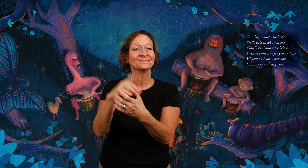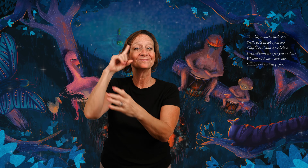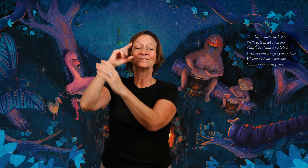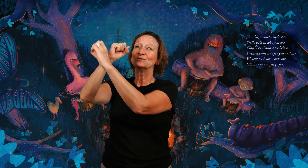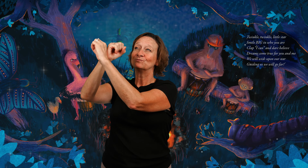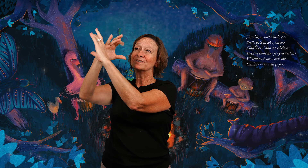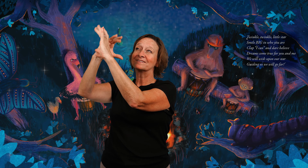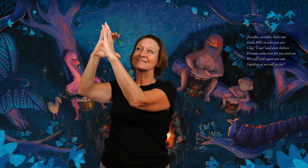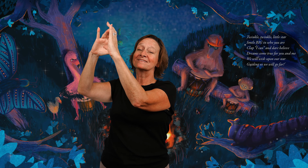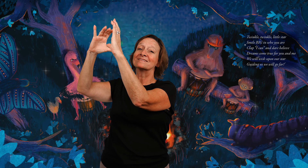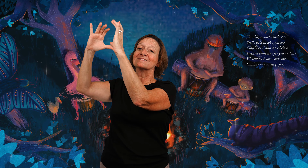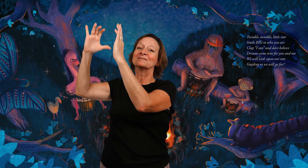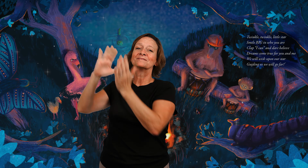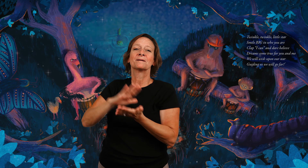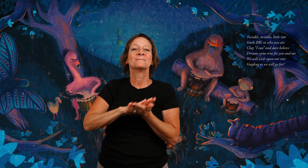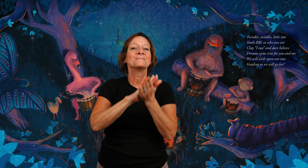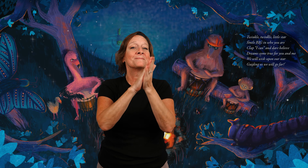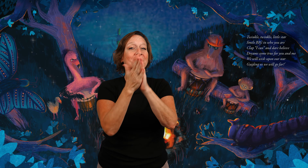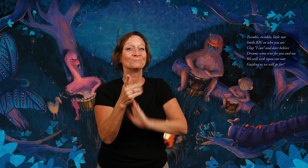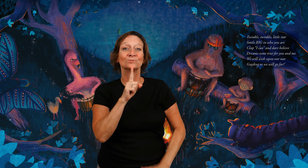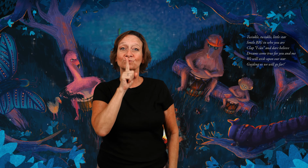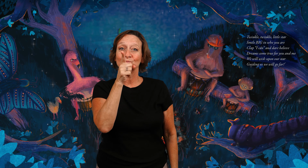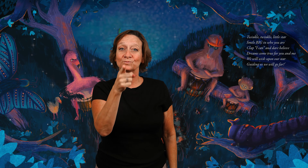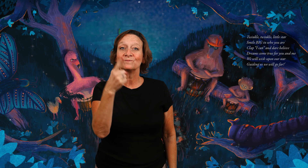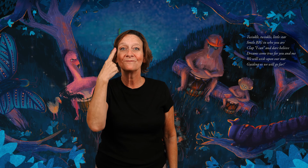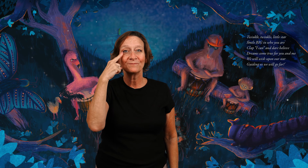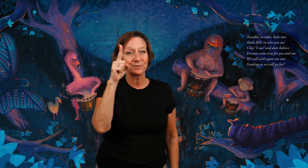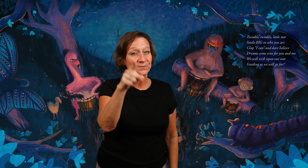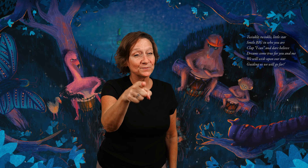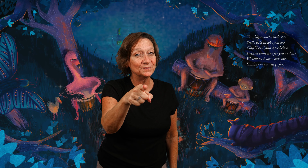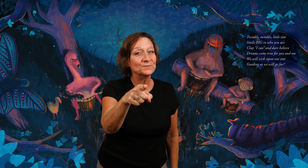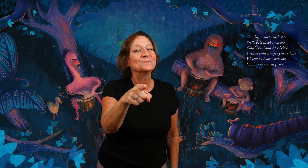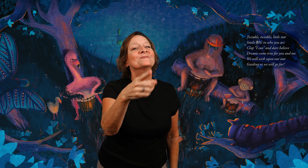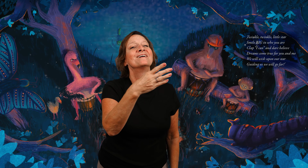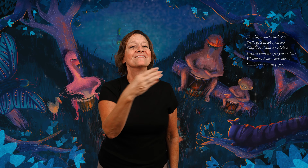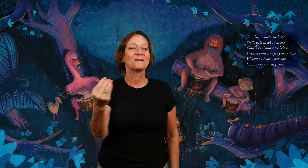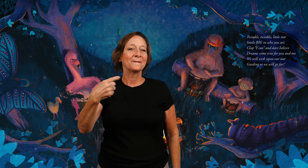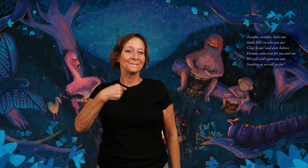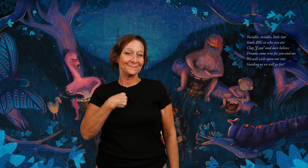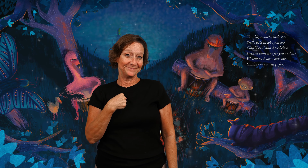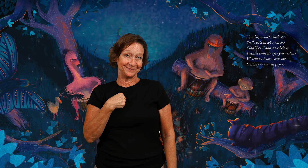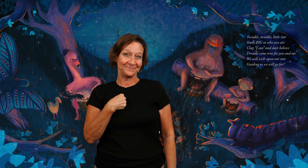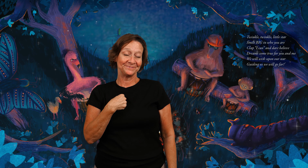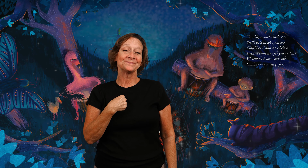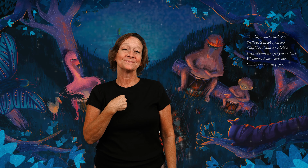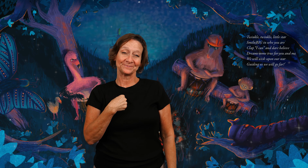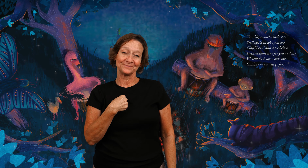Dreams come true for you and me